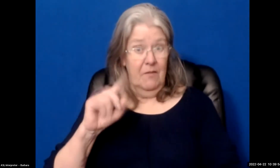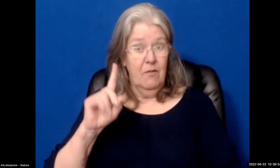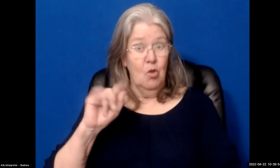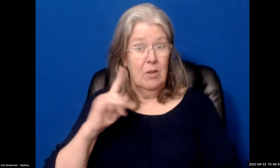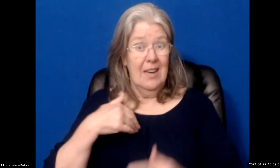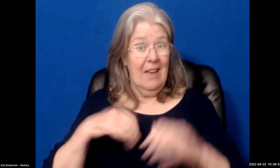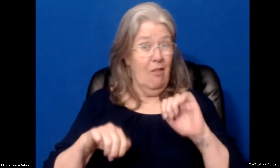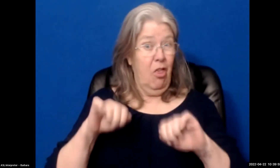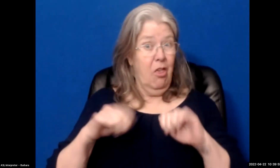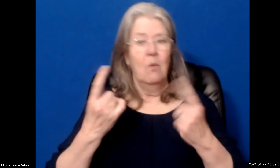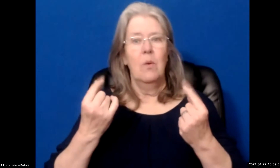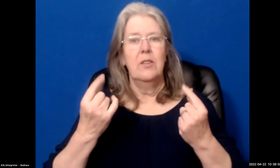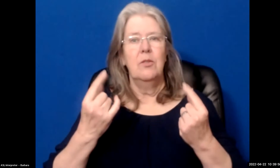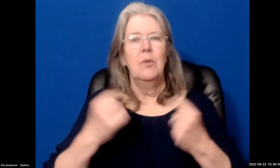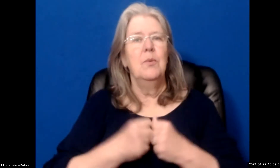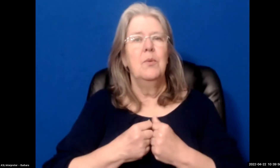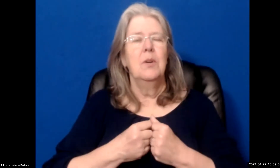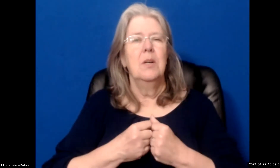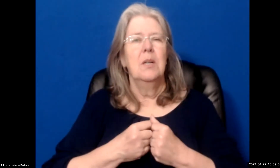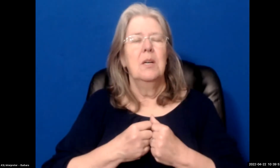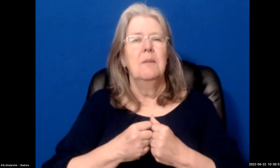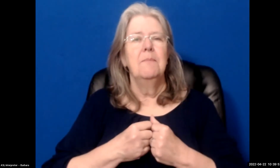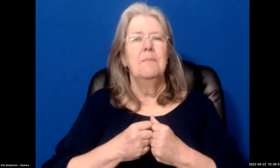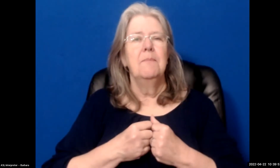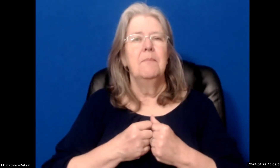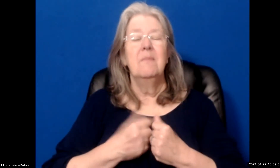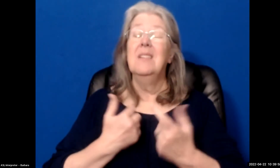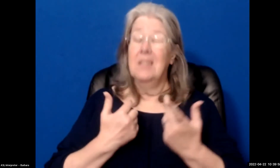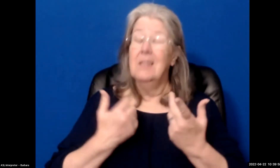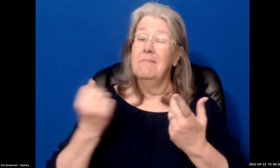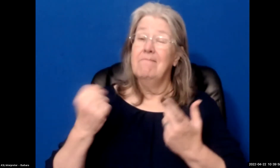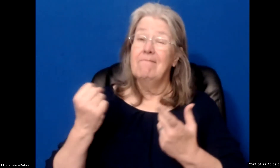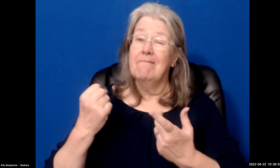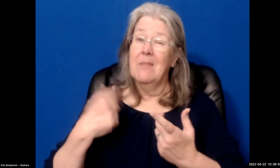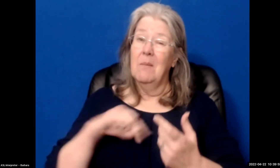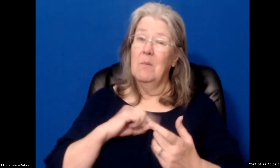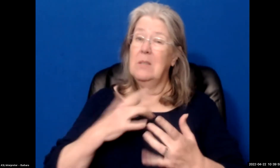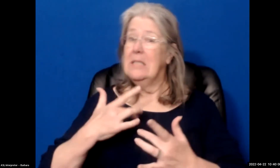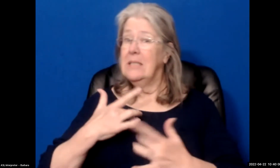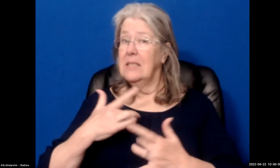some of those fears or concerns? Shannon: I mean we had concerns, we knew that like this is a different type of